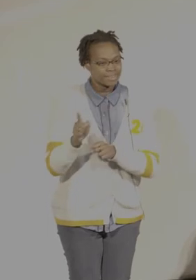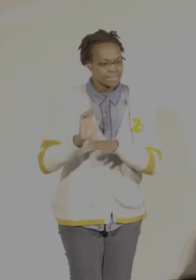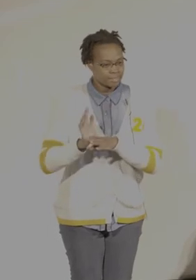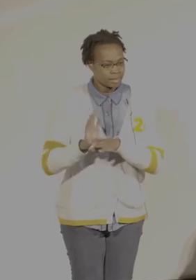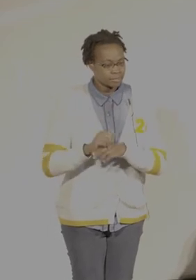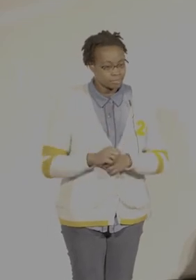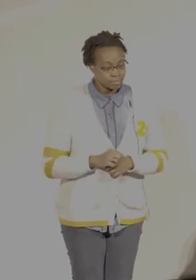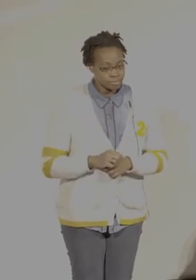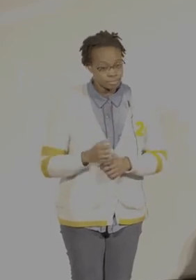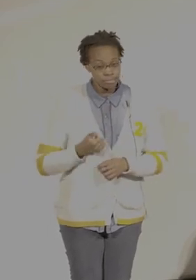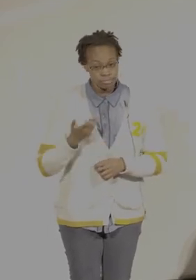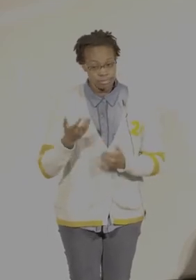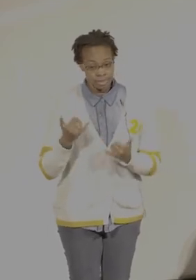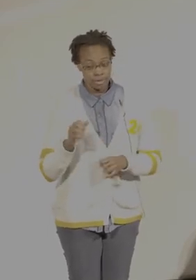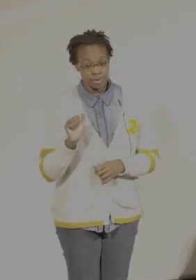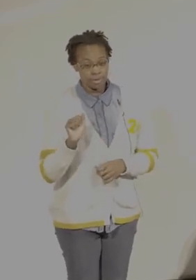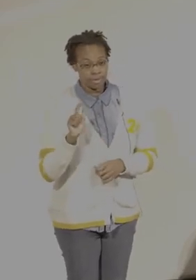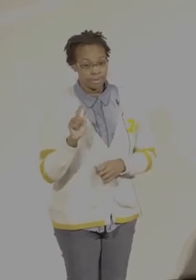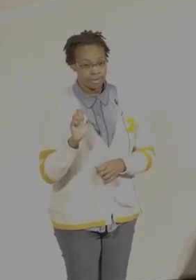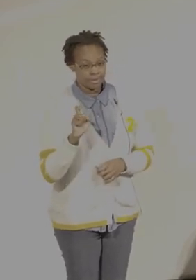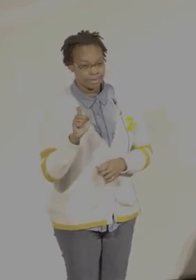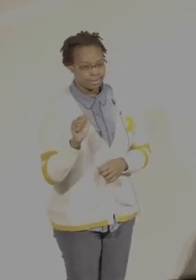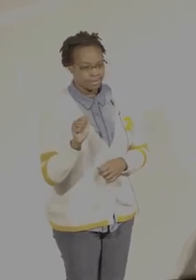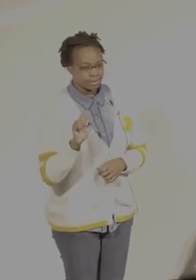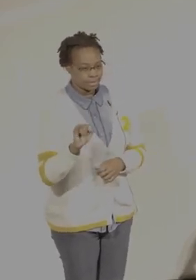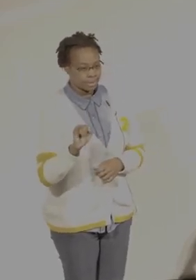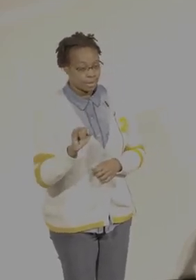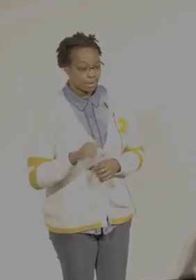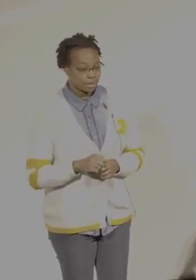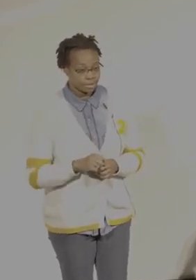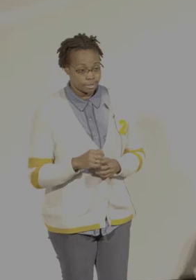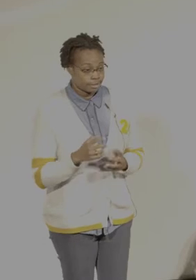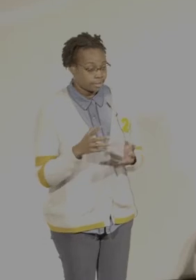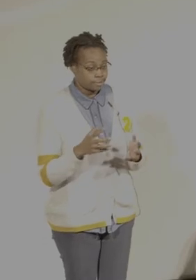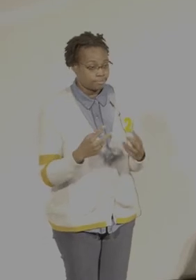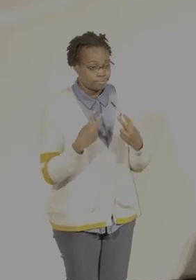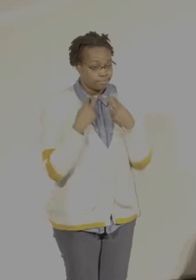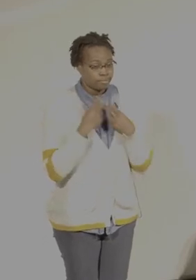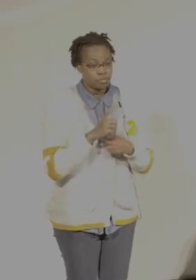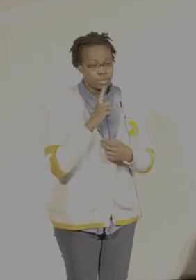Speaking to where Alexei is right now, he's in peril. He's in a really bad spot.